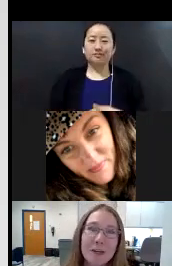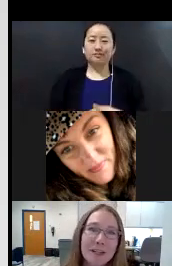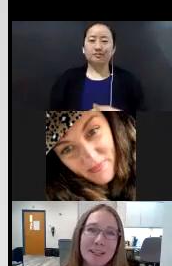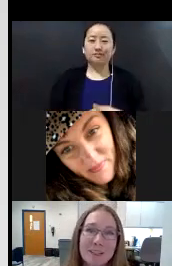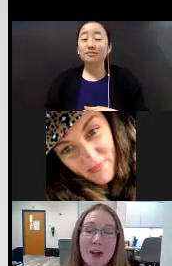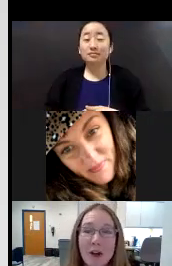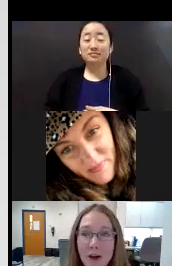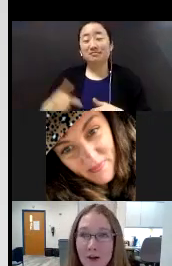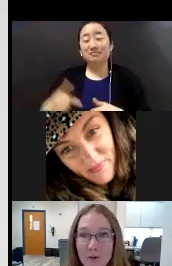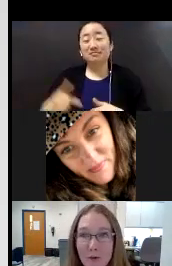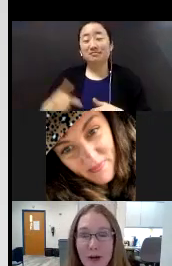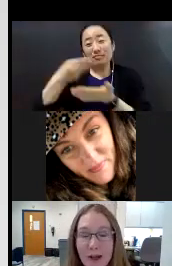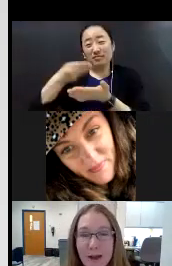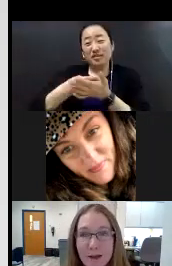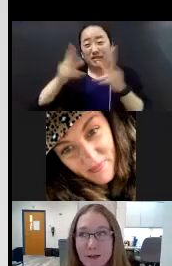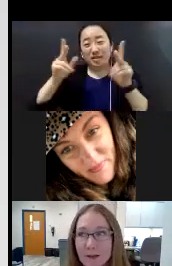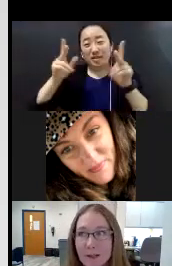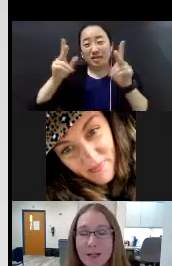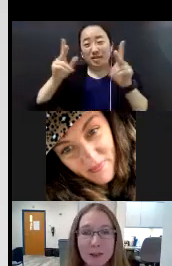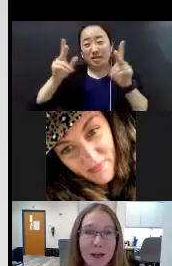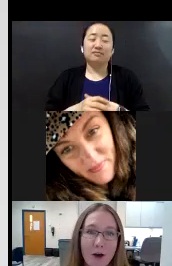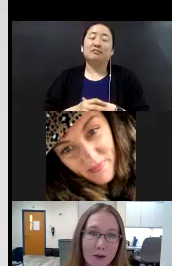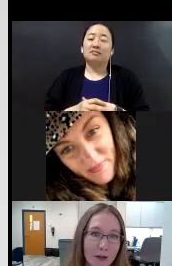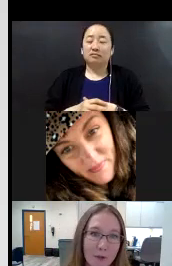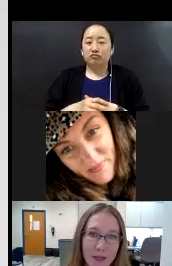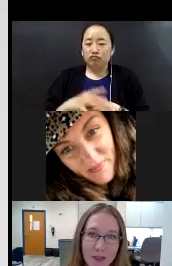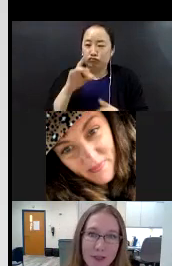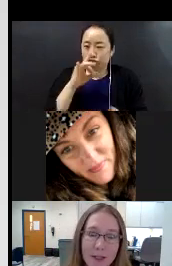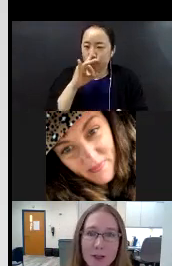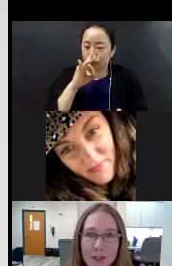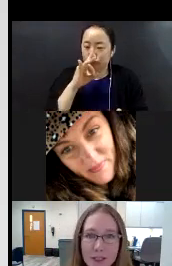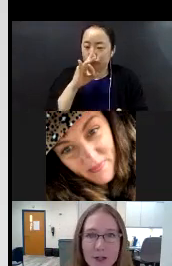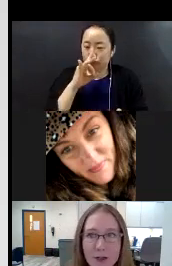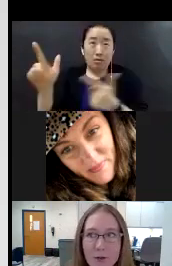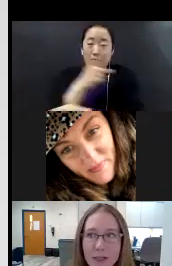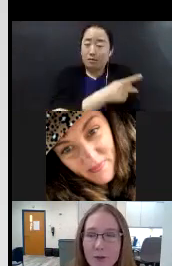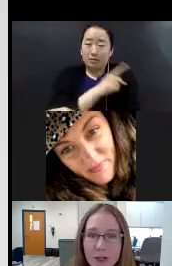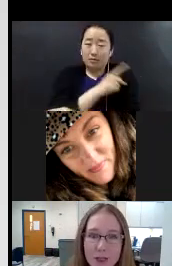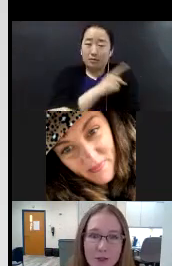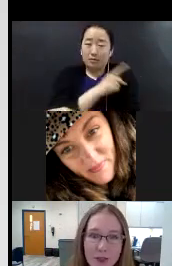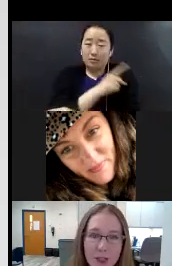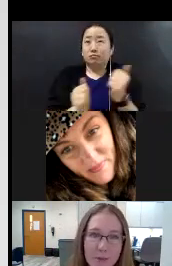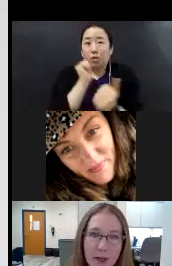FUNDING IS HARD FOR NEARLY ALL OF OUR PATIENTS. KRISTEN, I KNOW THERE WAS A QUESTION IN THE CHAT IF